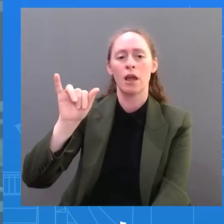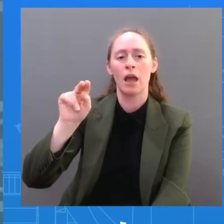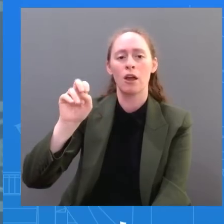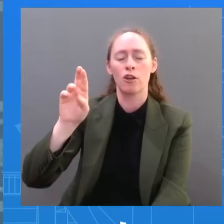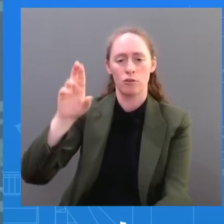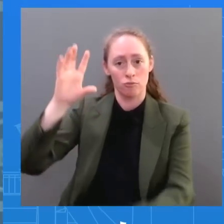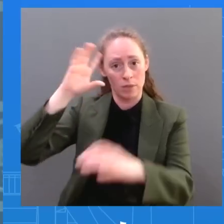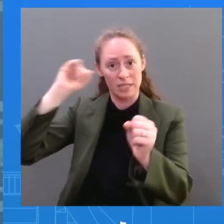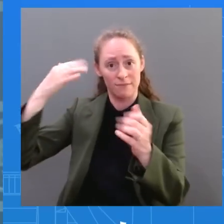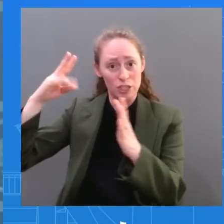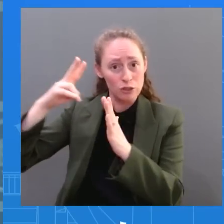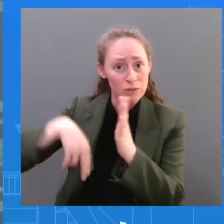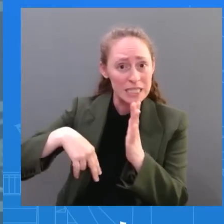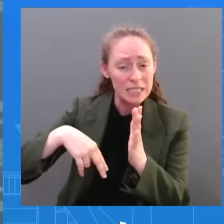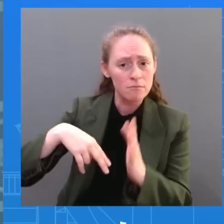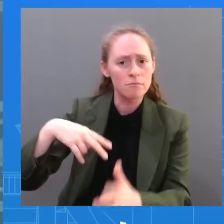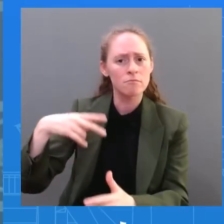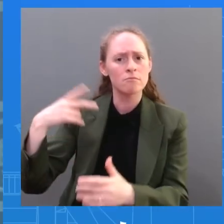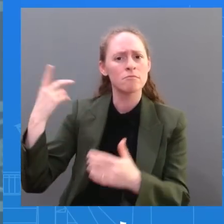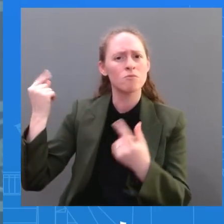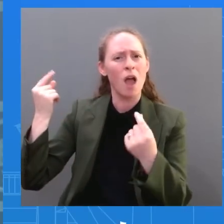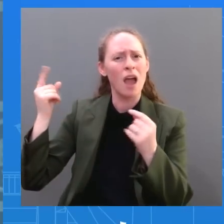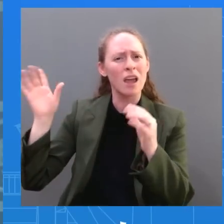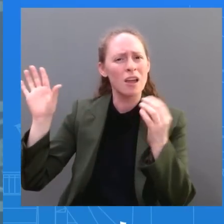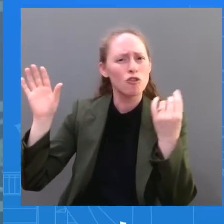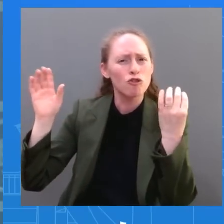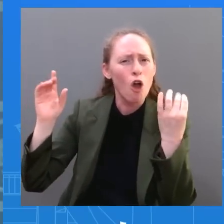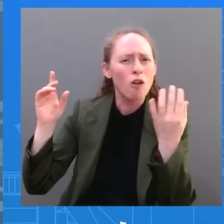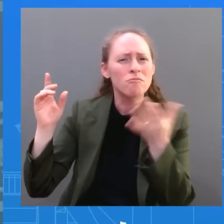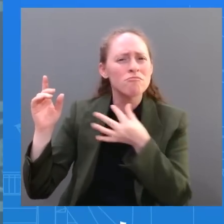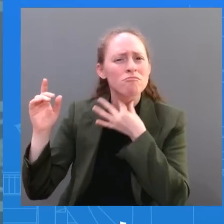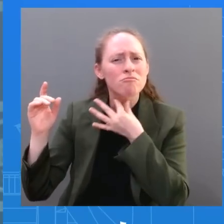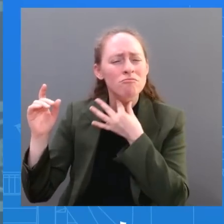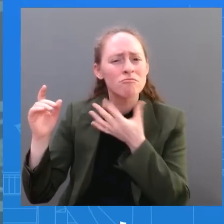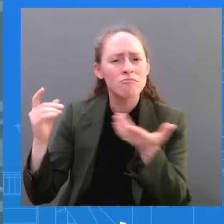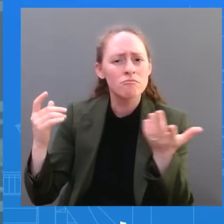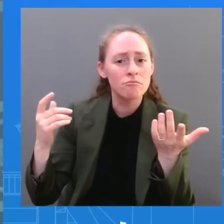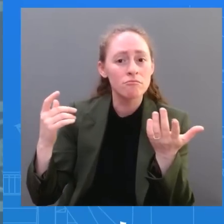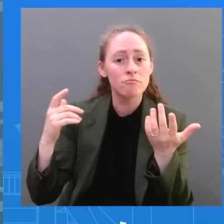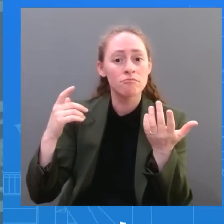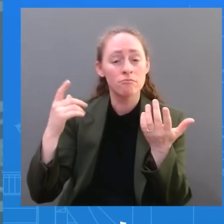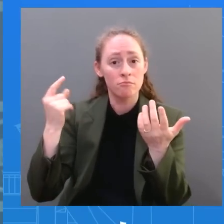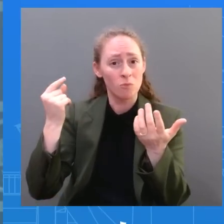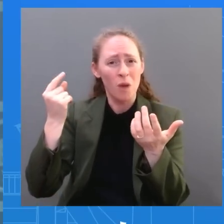any personal interaction that I had with the President. I just wanted to confirm that he did read the letter.